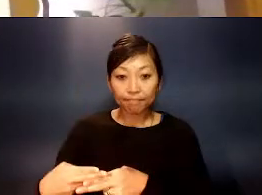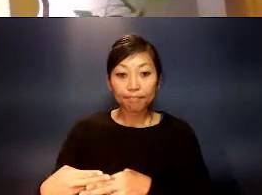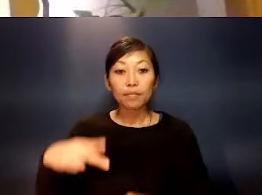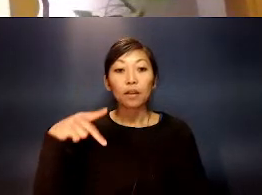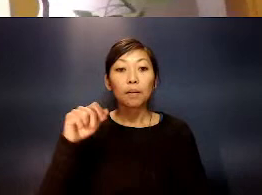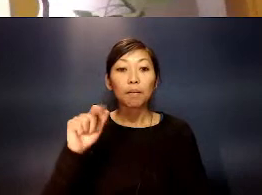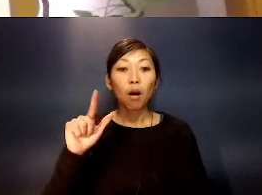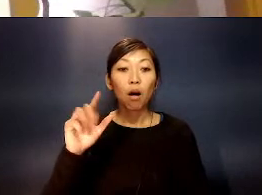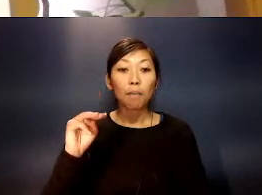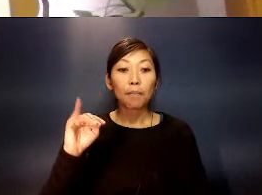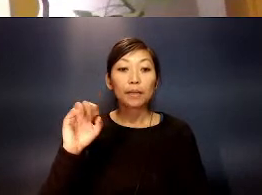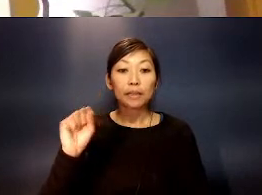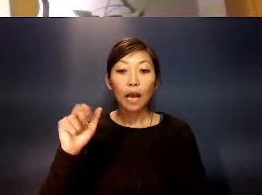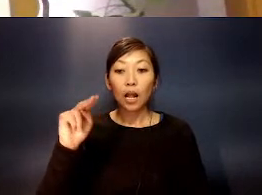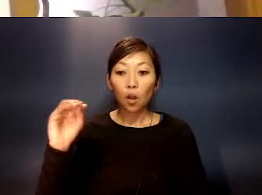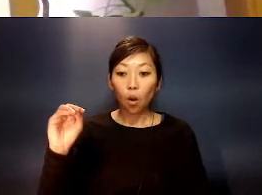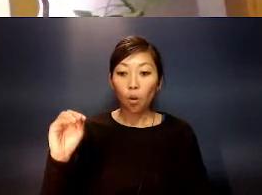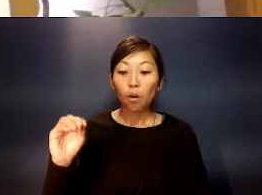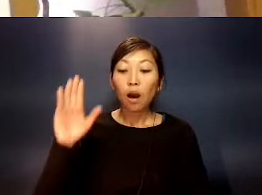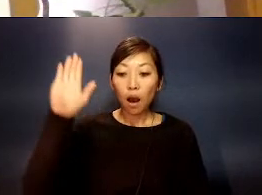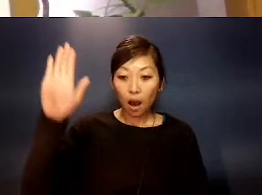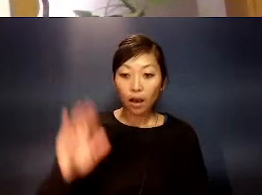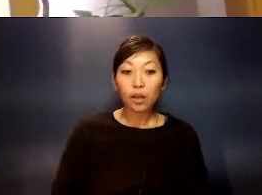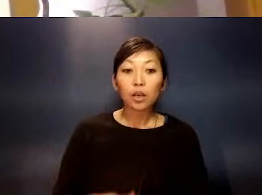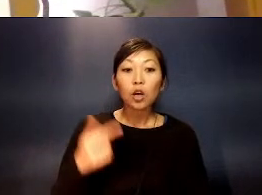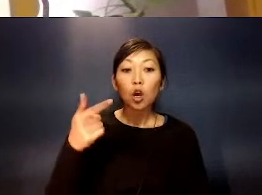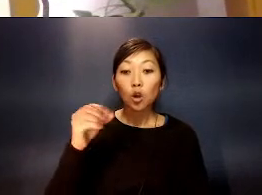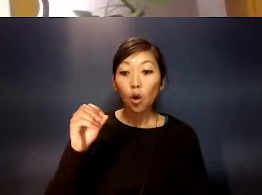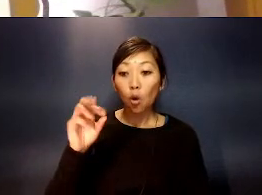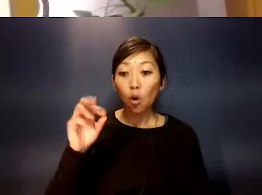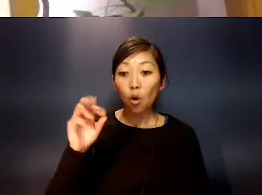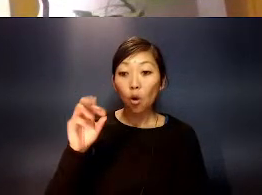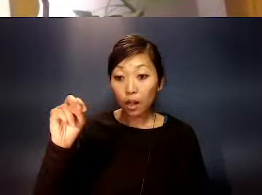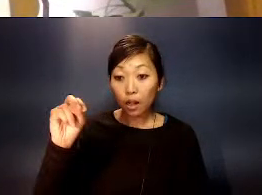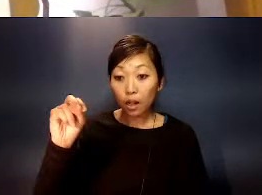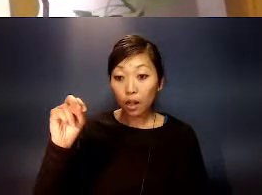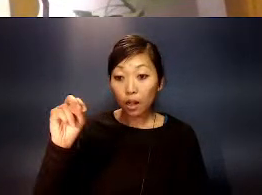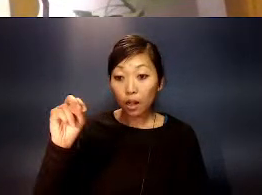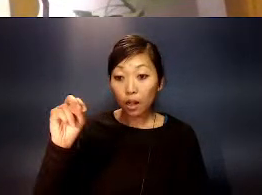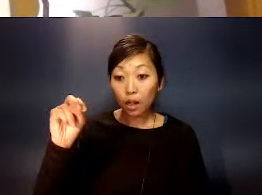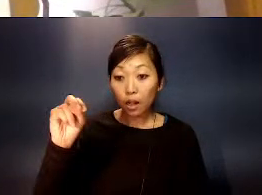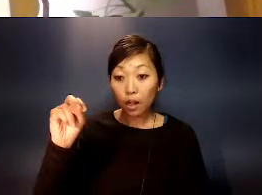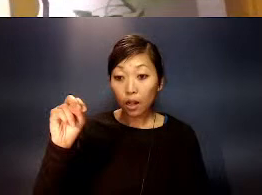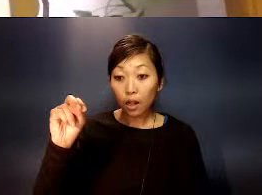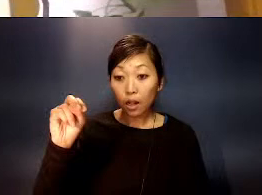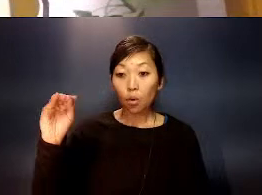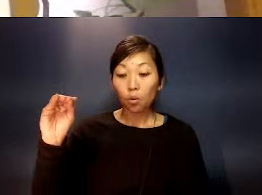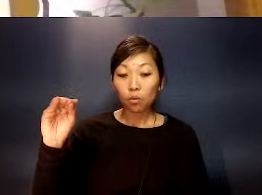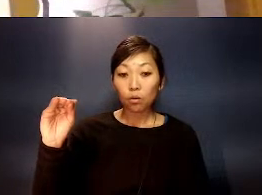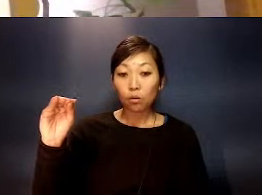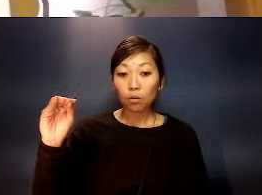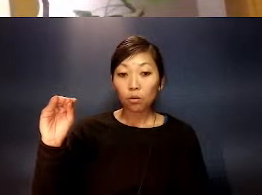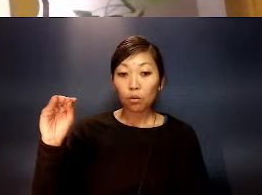FLETCHER. ≫ COUNCIL MEMBER FLETCHER: AYE. ≫ Clerk: COUNCIL MEMBER SCHROEDER. ≫ COUNCIL MEMBER SCHROEDER: AYE. ≫ Clerk: COME UP OSMAN.